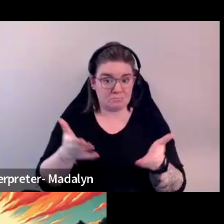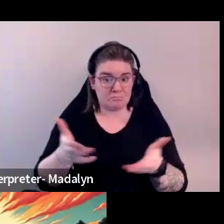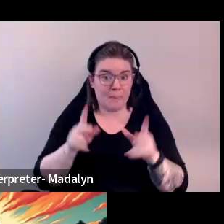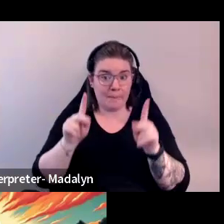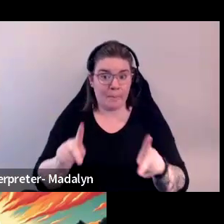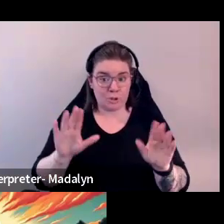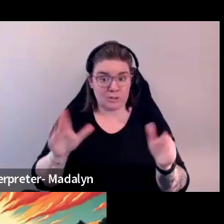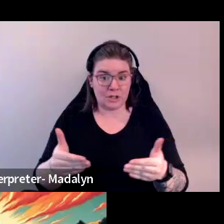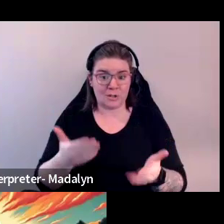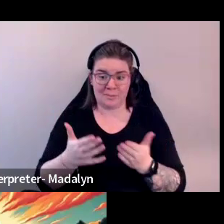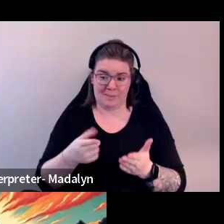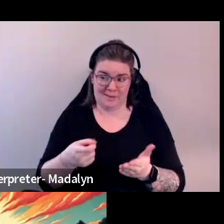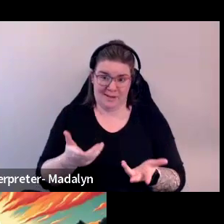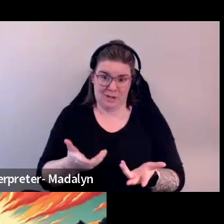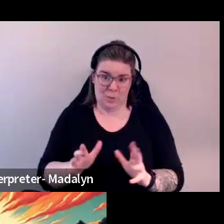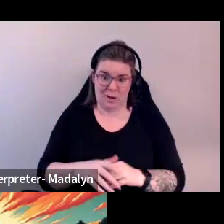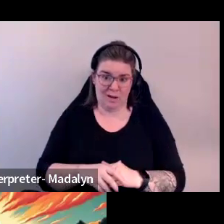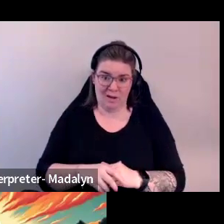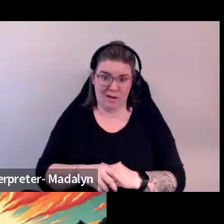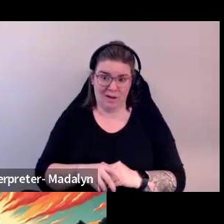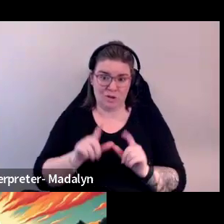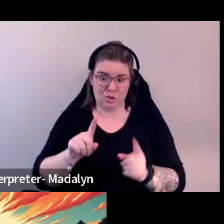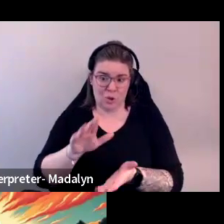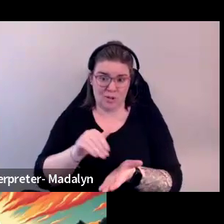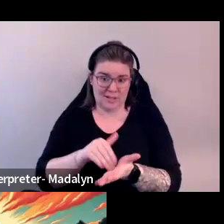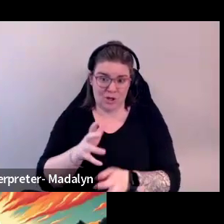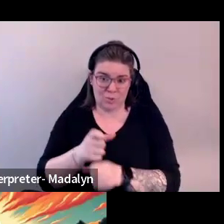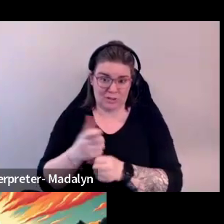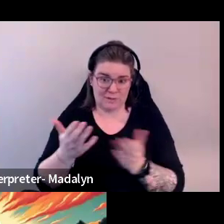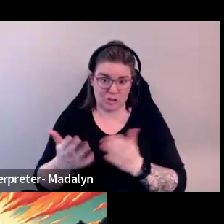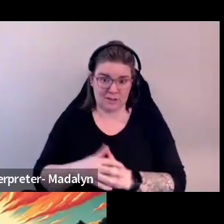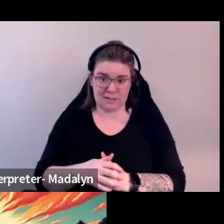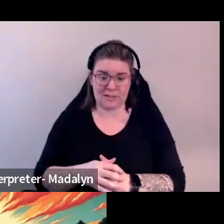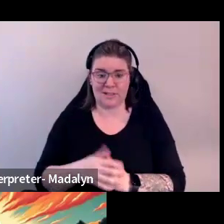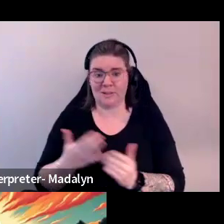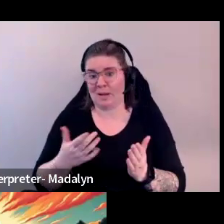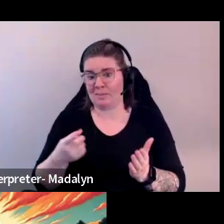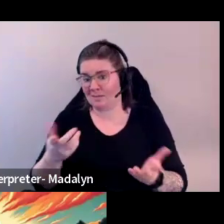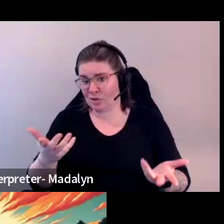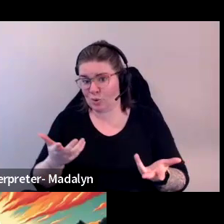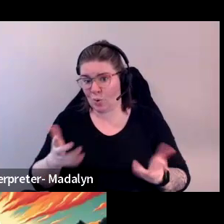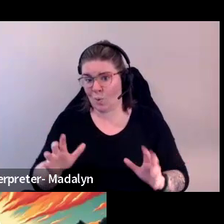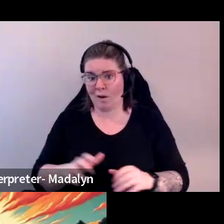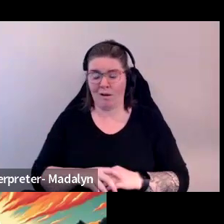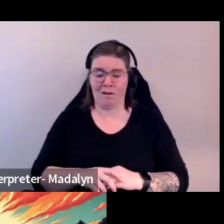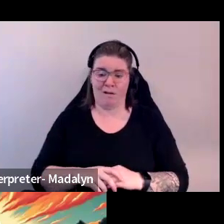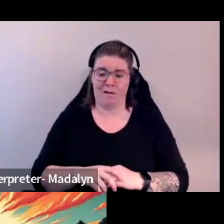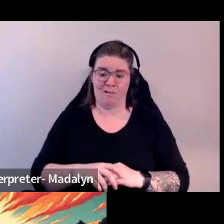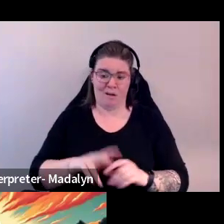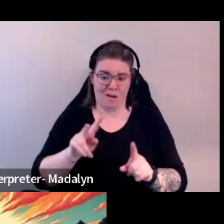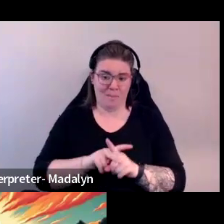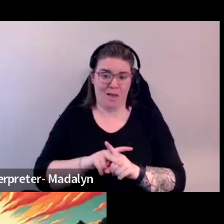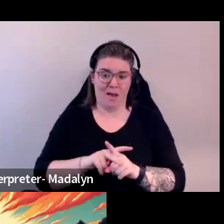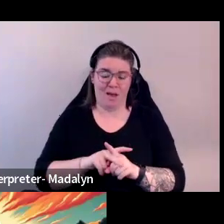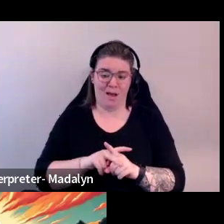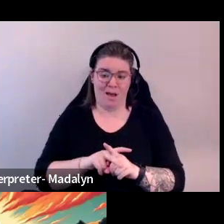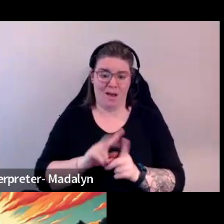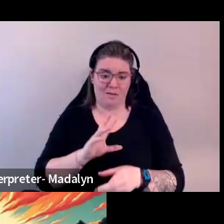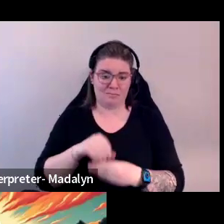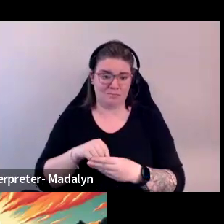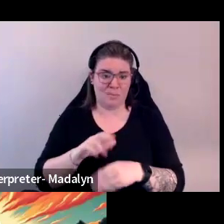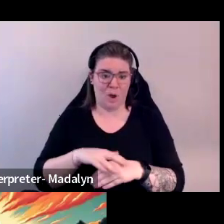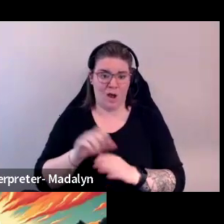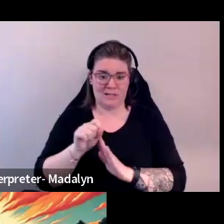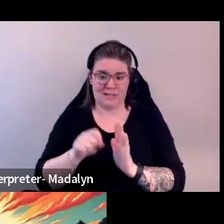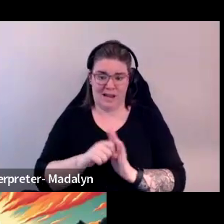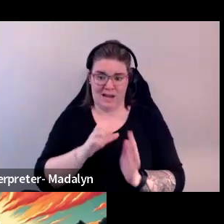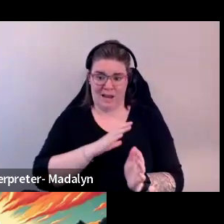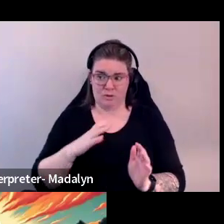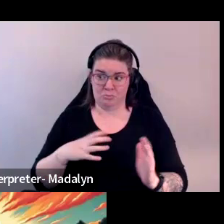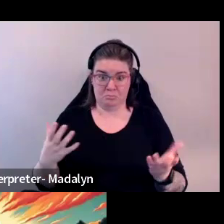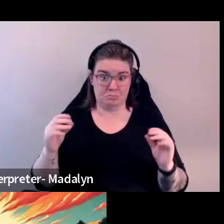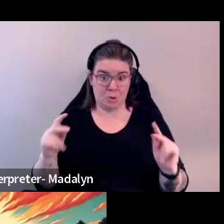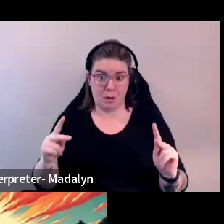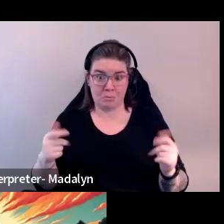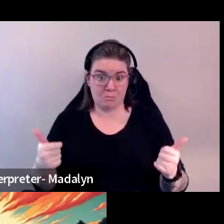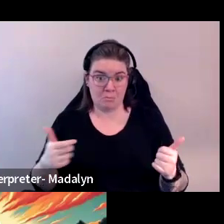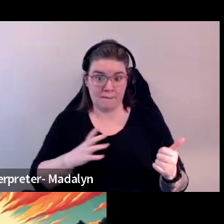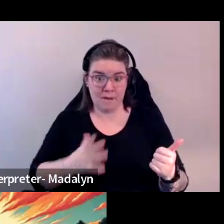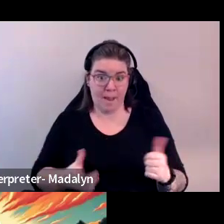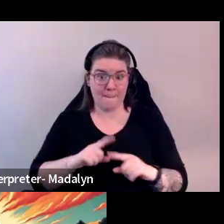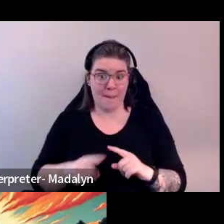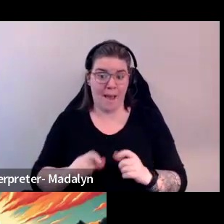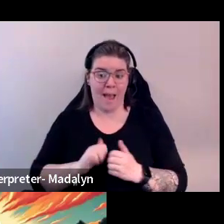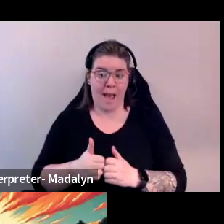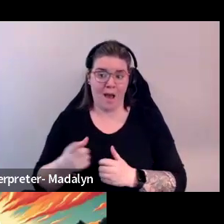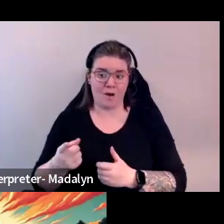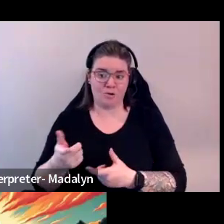Brooke Wilson (she/her): Maybe they don't want to go into a center and receive a service, or maybe they don't want to, you know. Apply and serve on a an on the State council. Okay, that's great. But how do we bring them into the movements